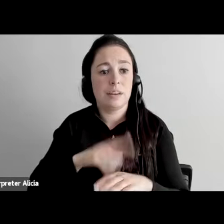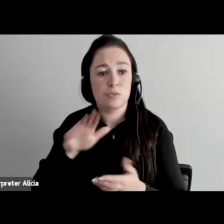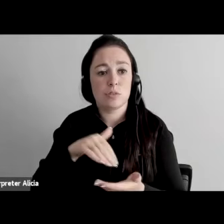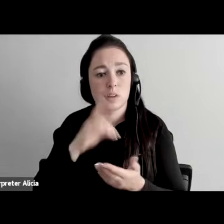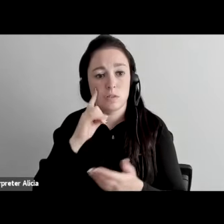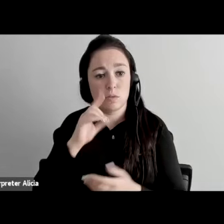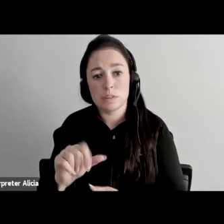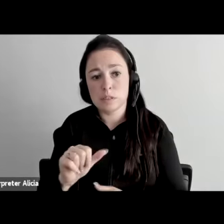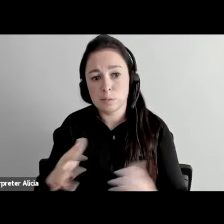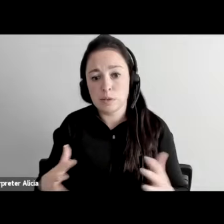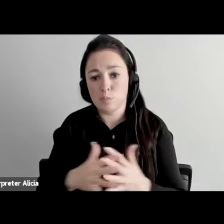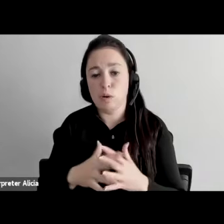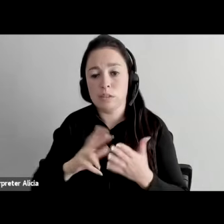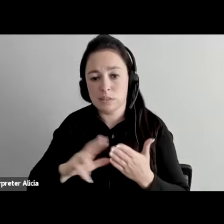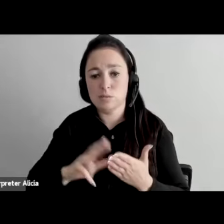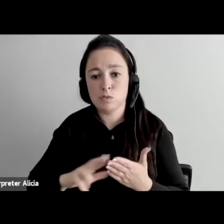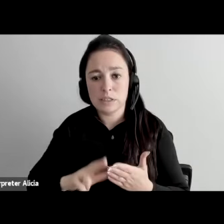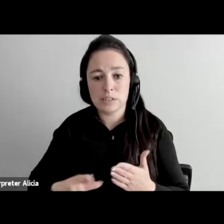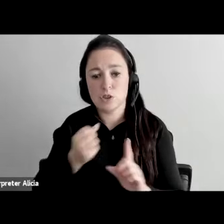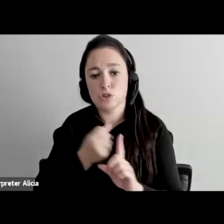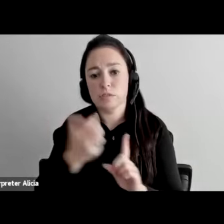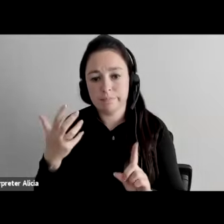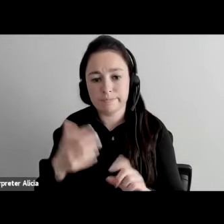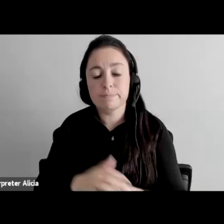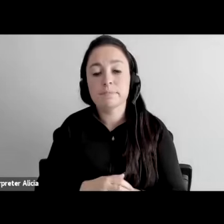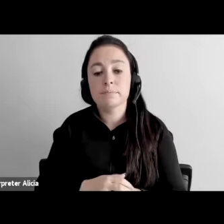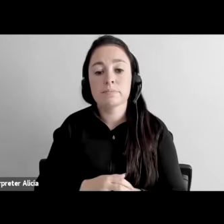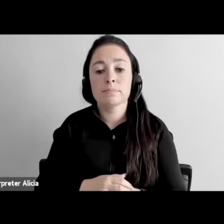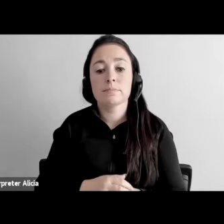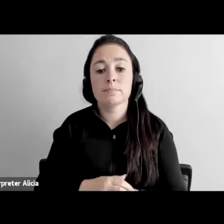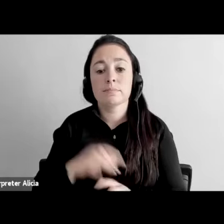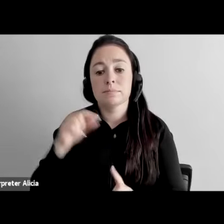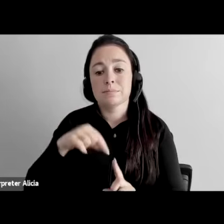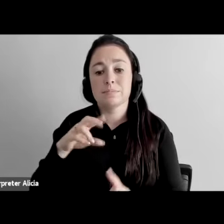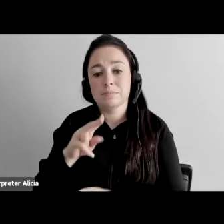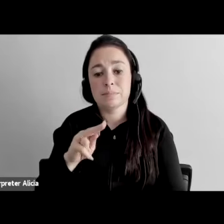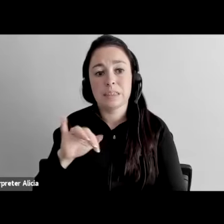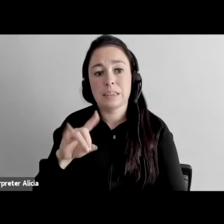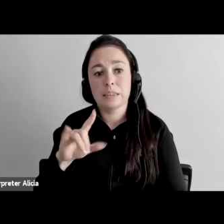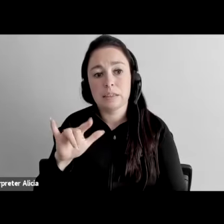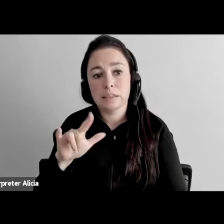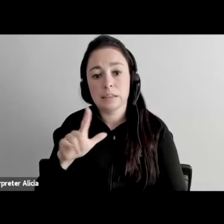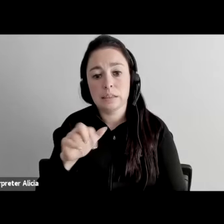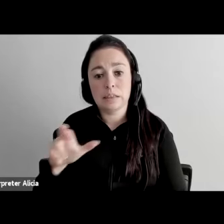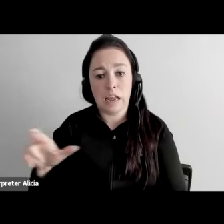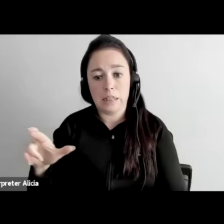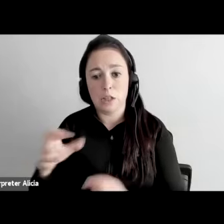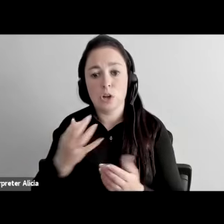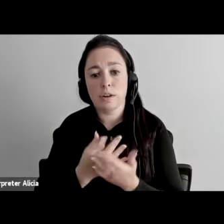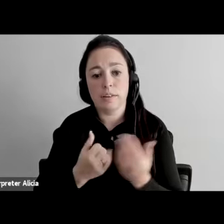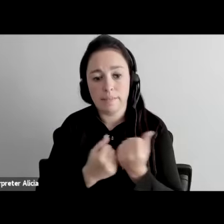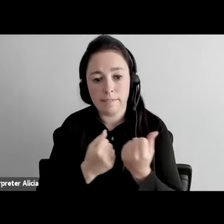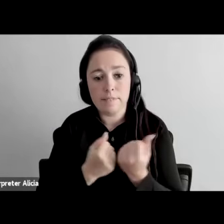Research. We are a NIDILRR -funded initiative. NIDILRR is the National Institute on Disability, Independent